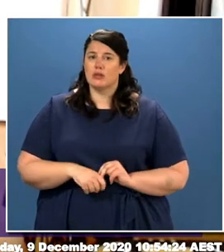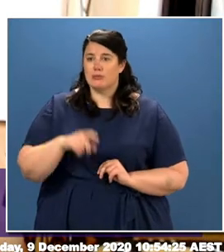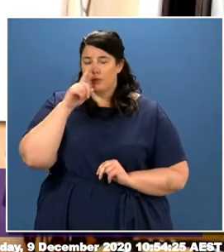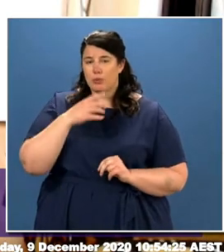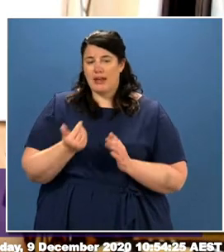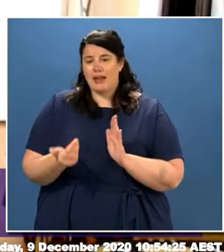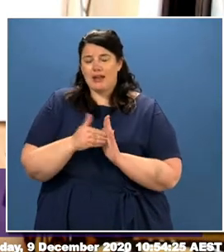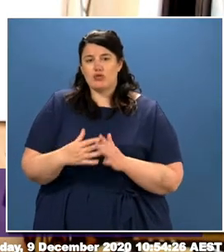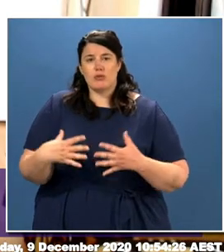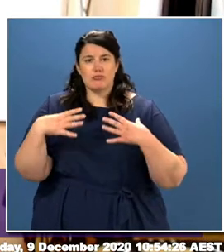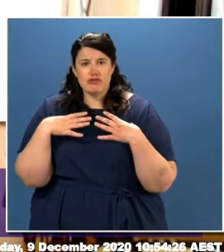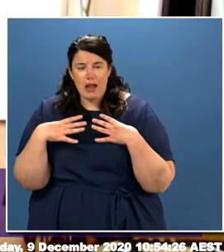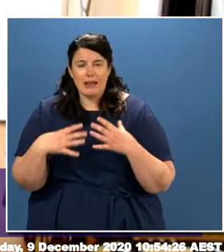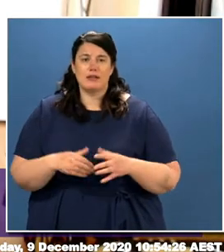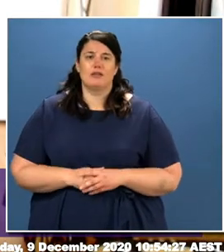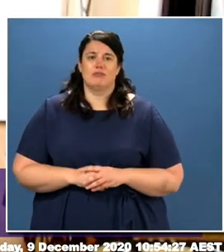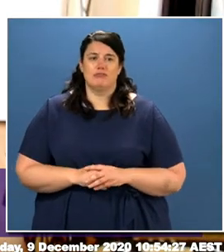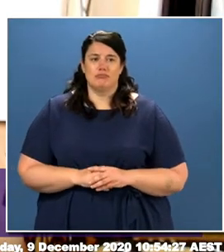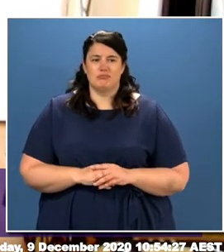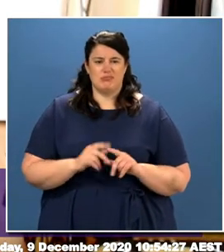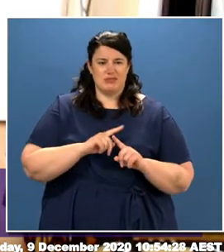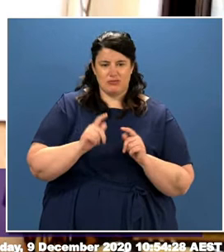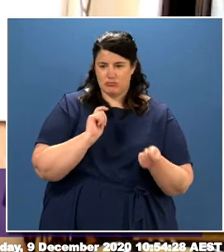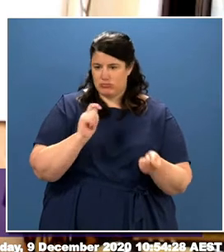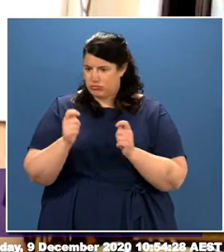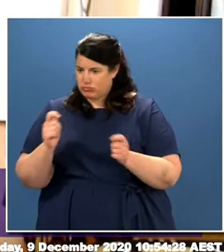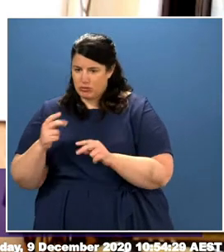all sorts of adjustments to workplaces for everybody.